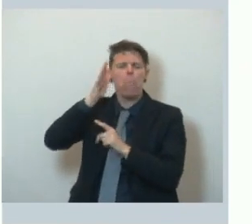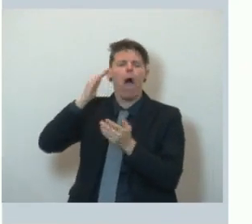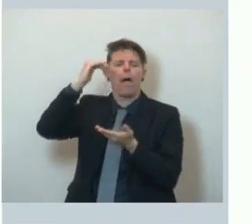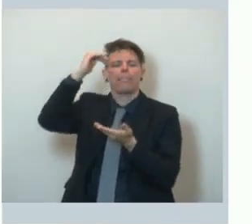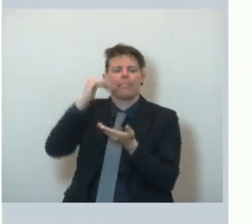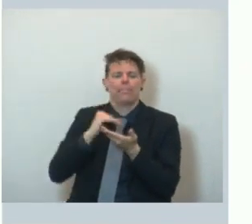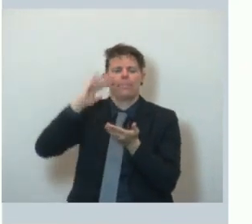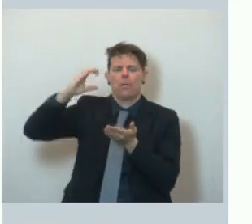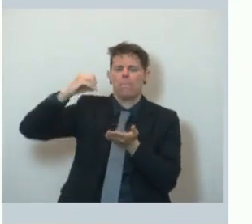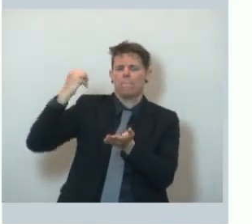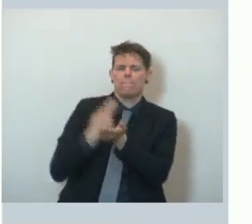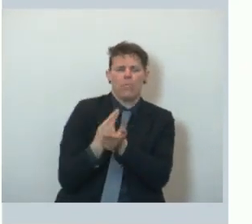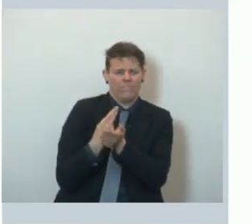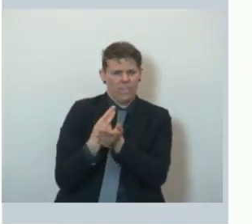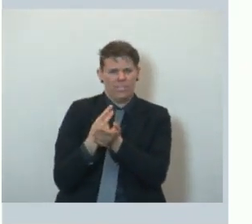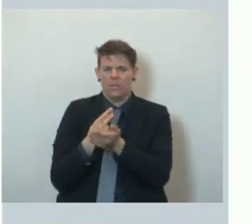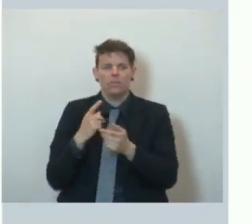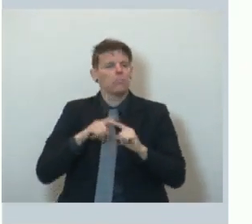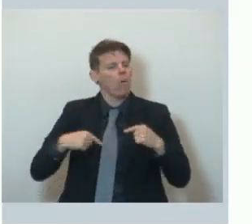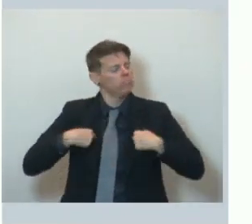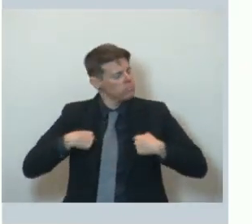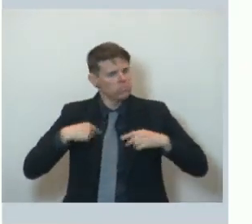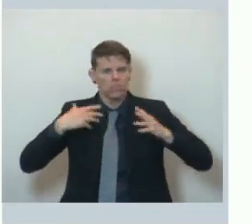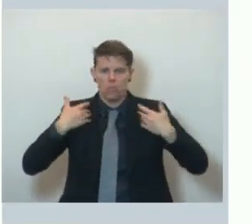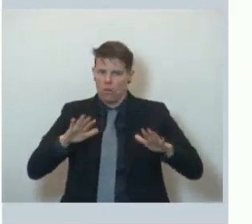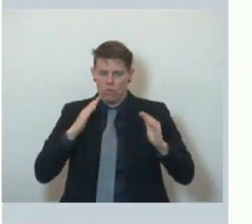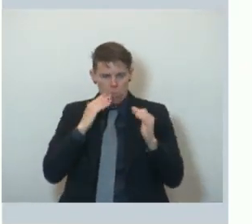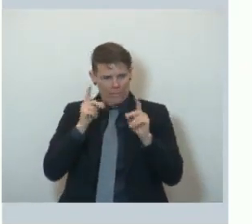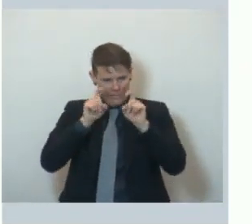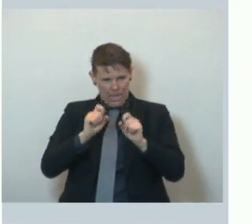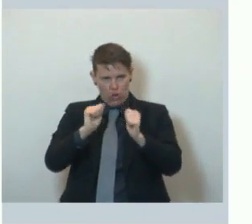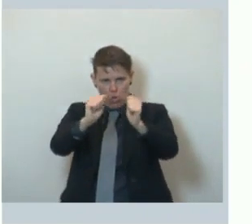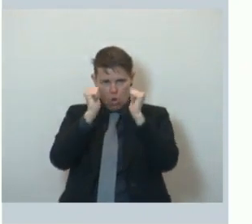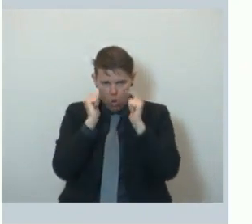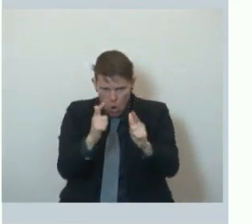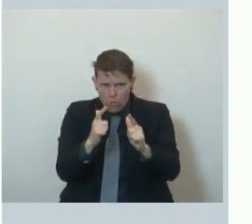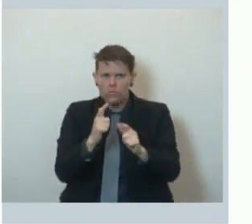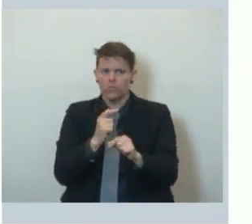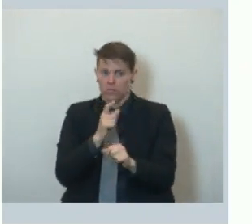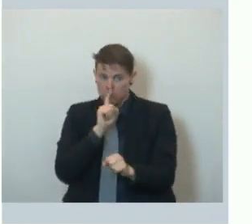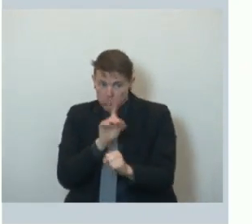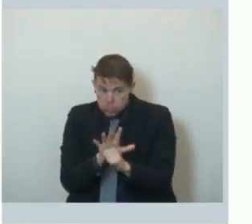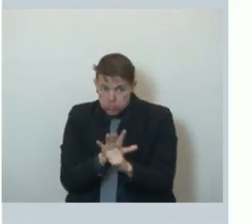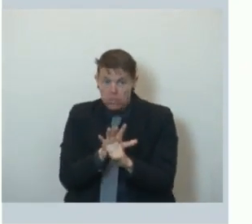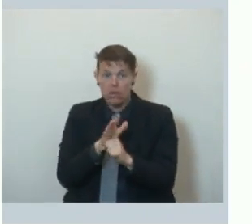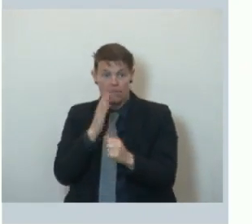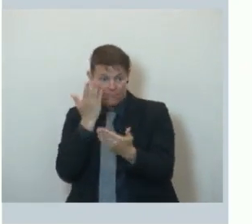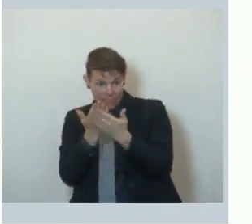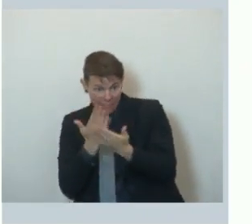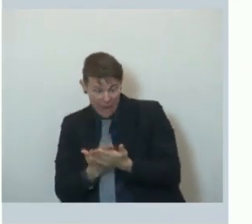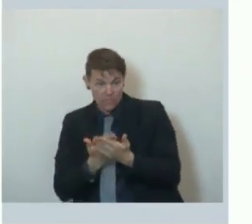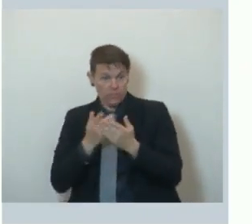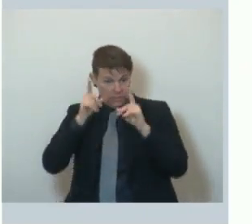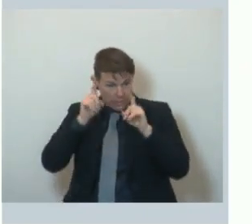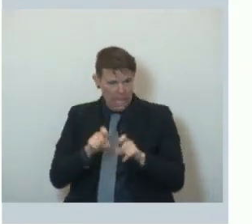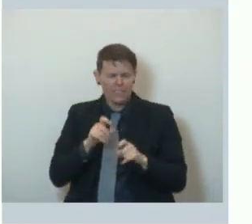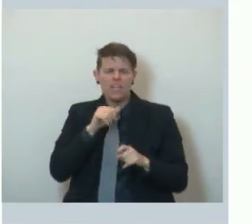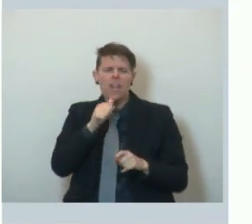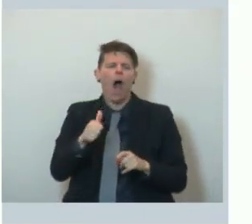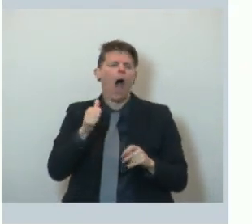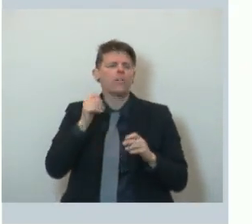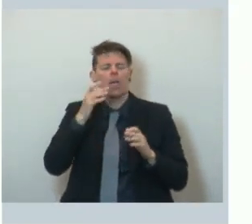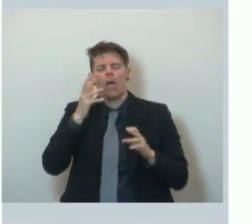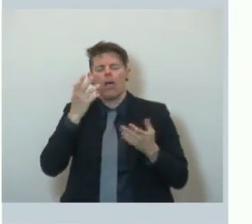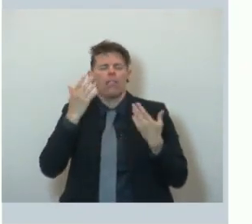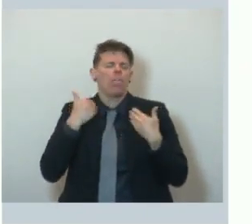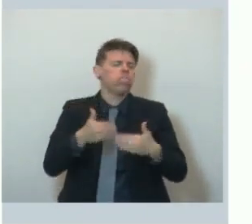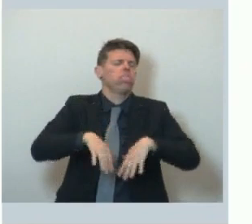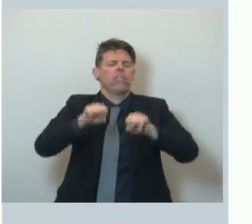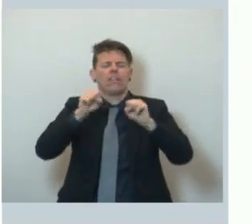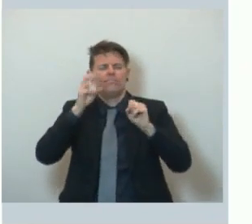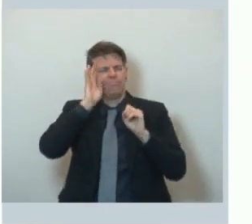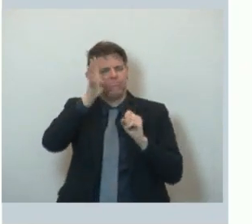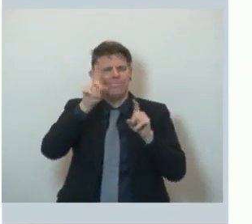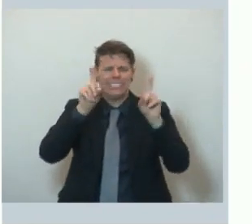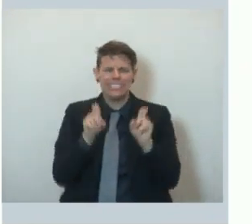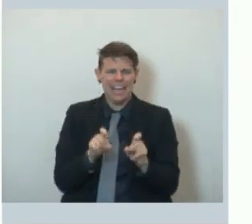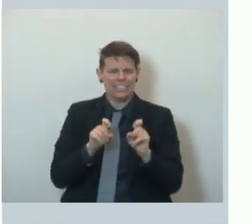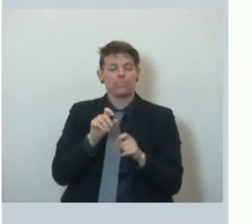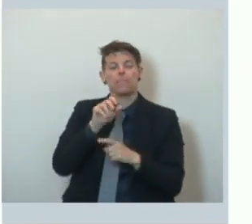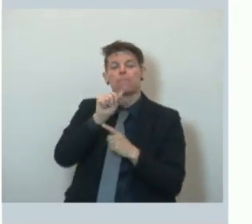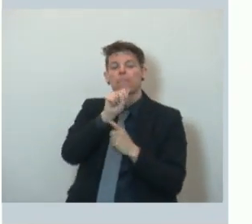I THINK THE FDA HAS RELAXED AT STANDARDS A LITTLE BIT AND LET A FEW THINGS THROUGH BUT WE PLAN ON TESTING ALL OF THESE IN NEW MEXICO AND VERIFYING THAT THEY’RE ACCURATE BEFORE WE HAVE